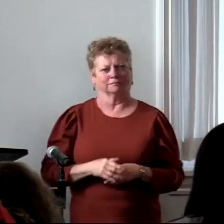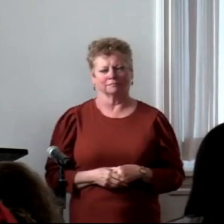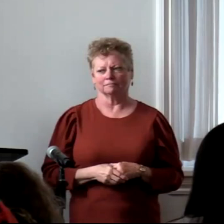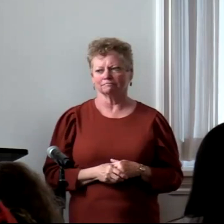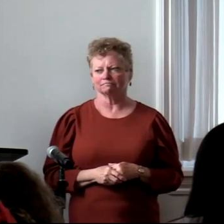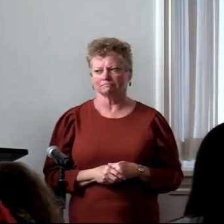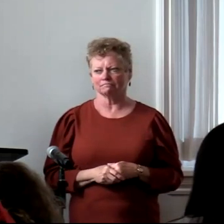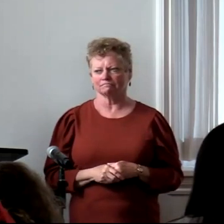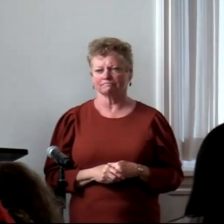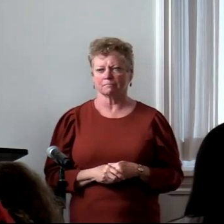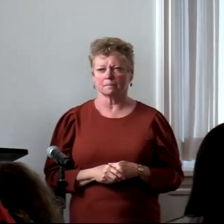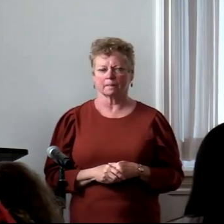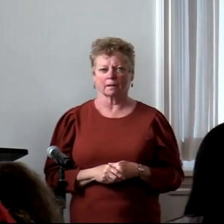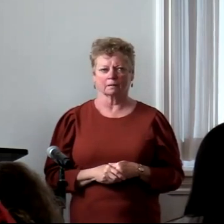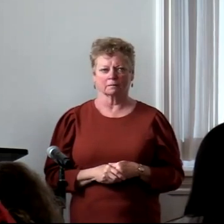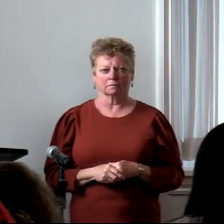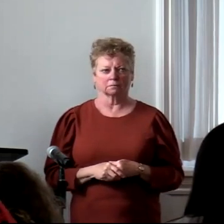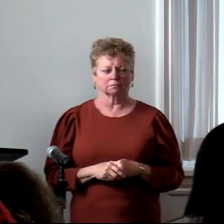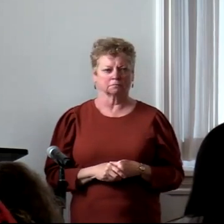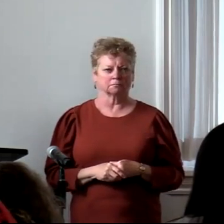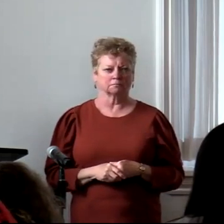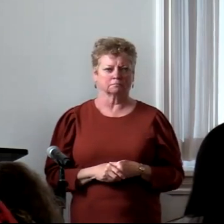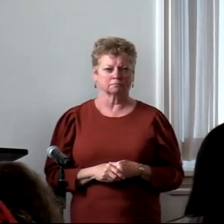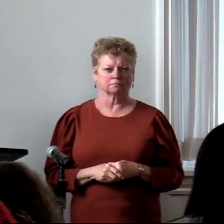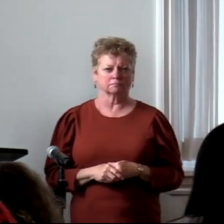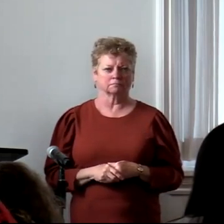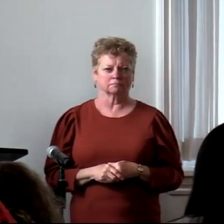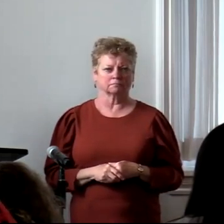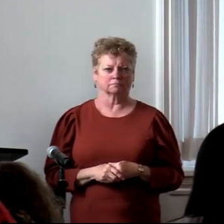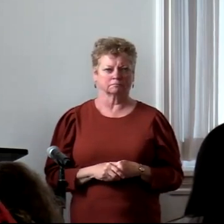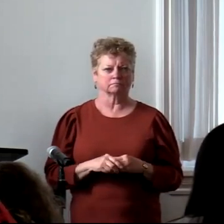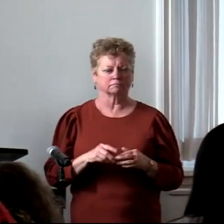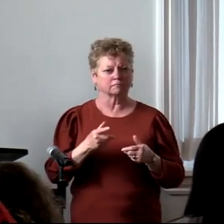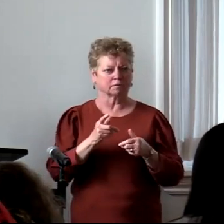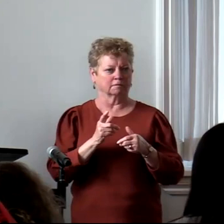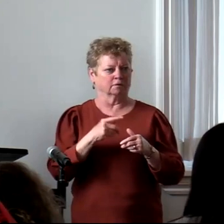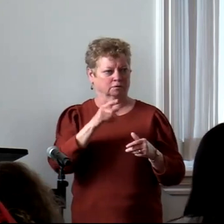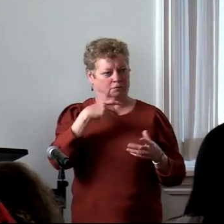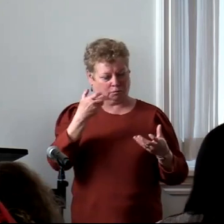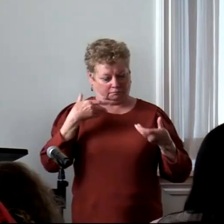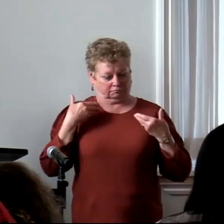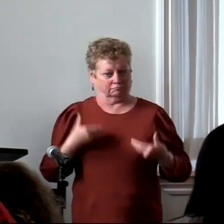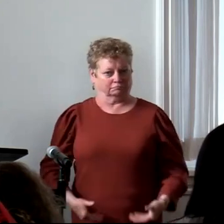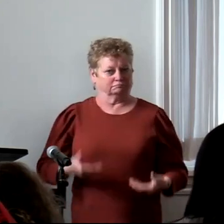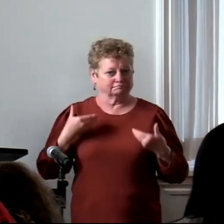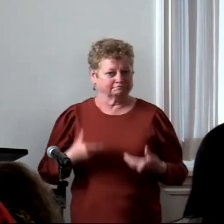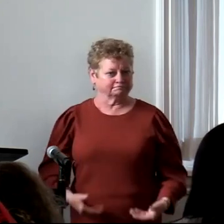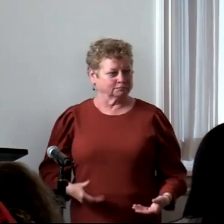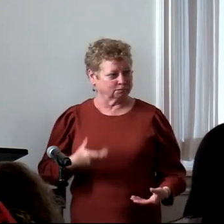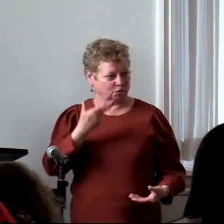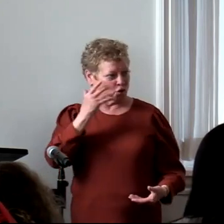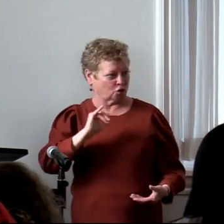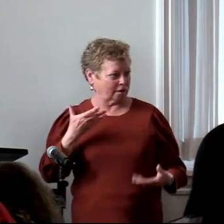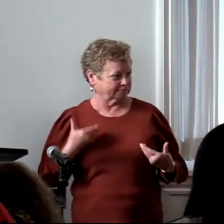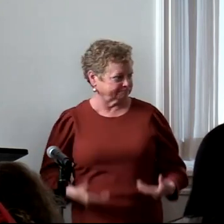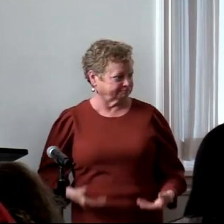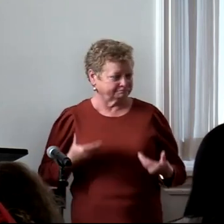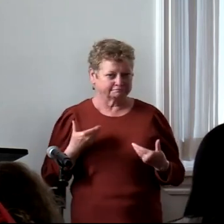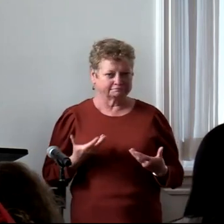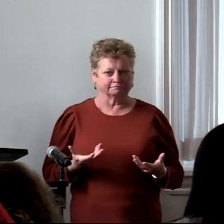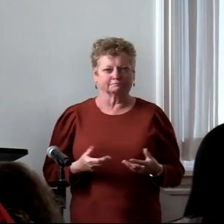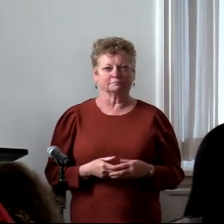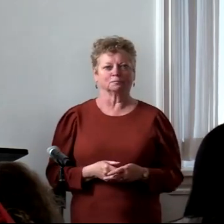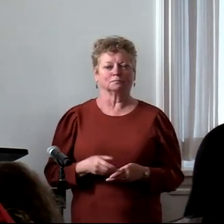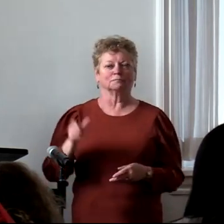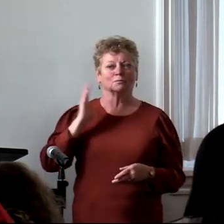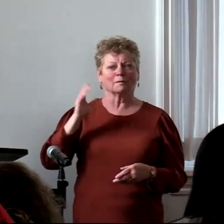At first, I want to identify myself as -- I used to say red hair.